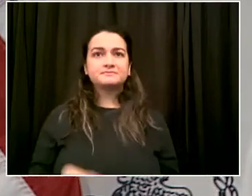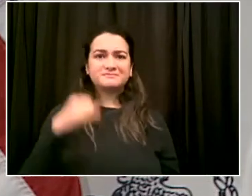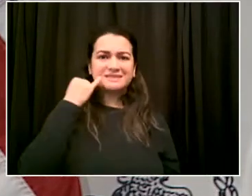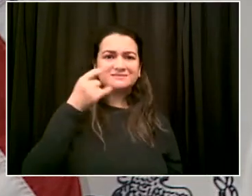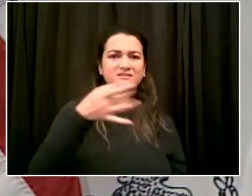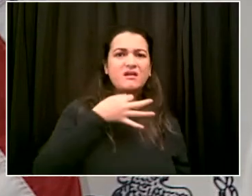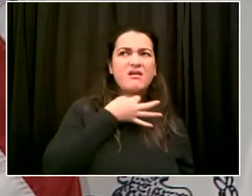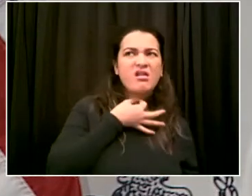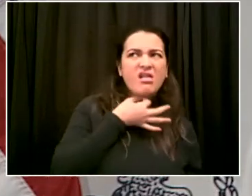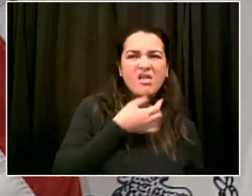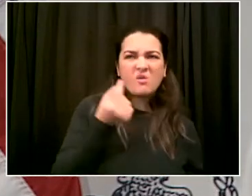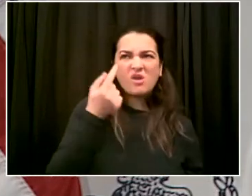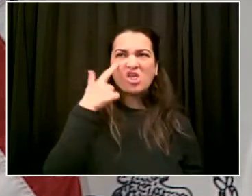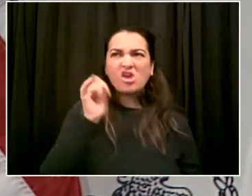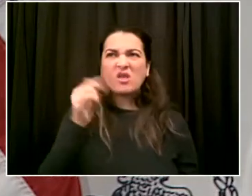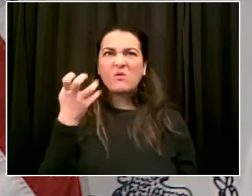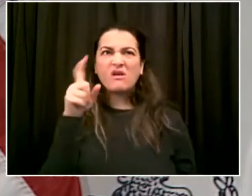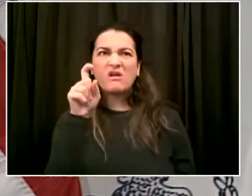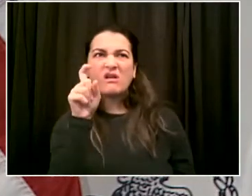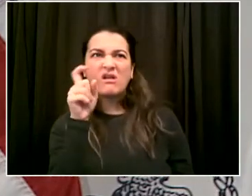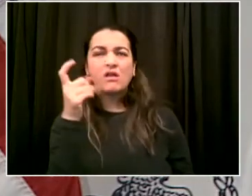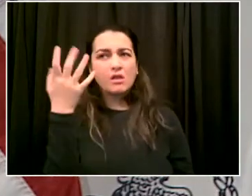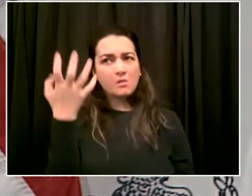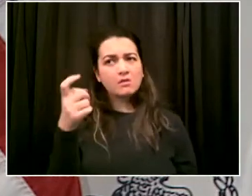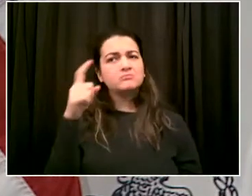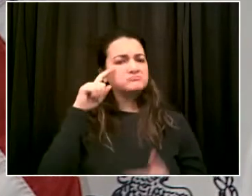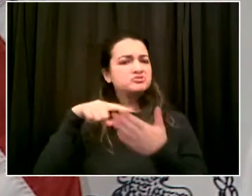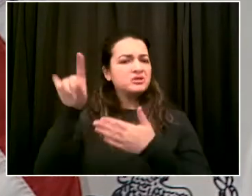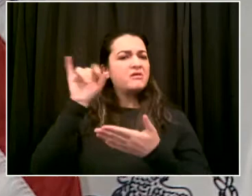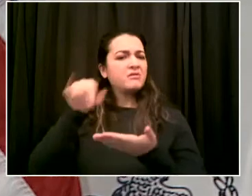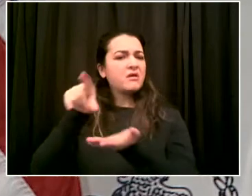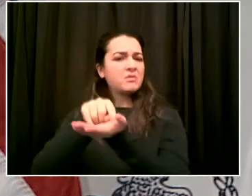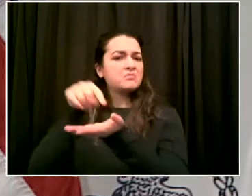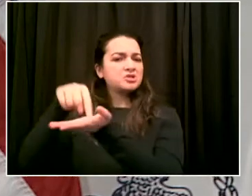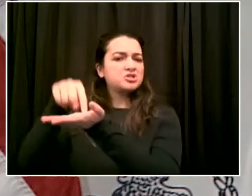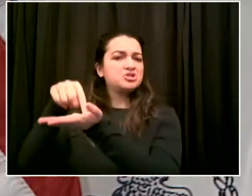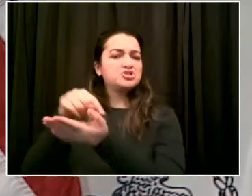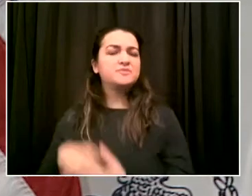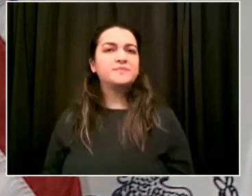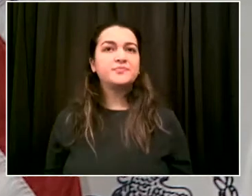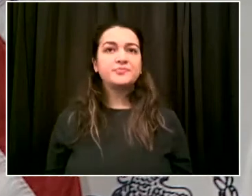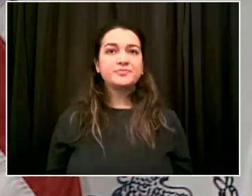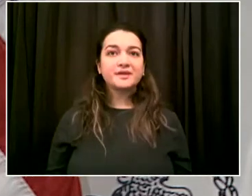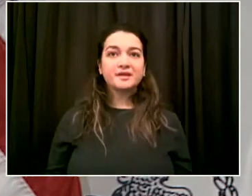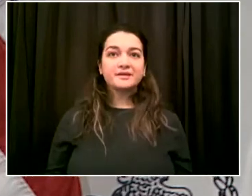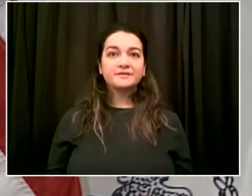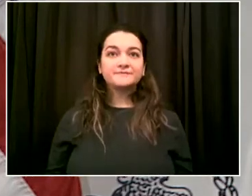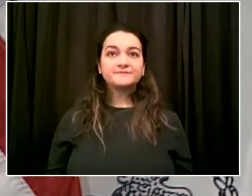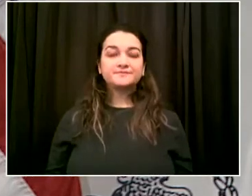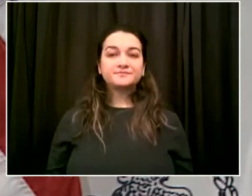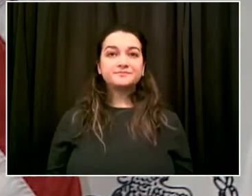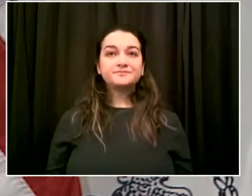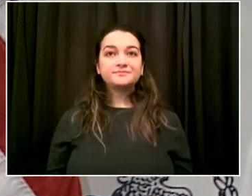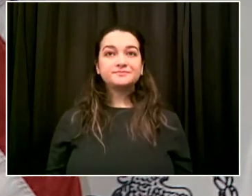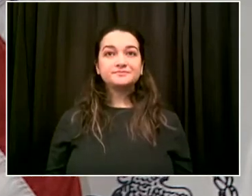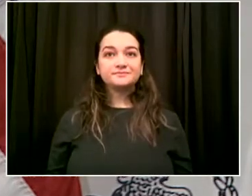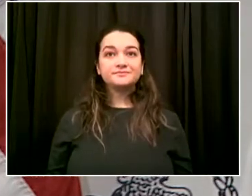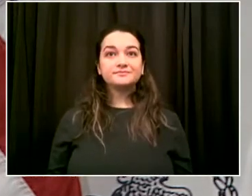OFFICERS BUT ONE OF THE WAYS TO ENSURE IT'S VERY FEW OFFICERS IS CLEAR CONSEQUENCESSO S HERE YOU WILL SEE FOR THE